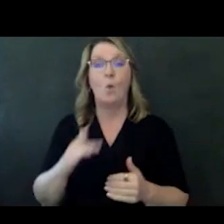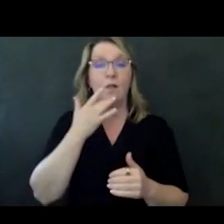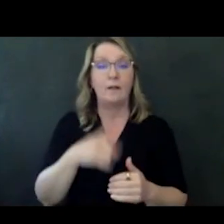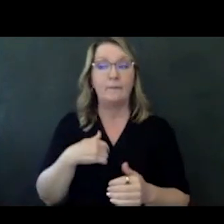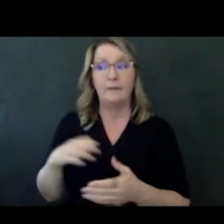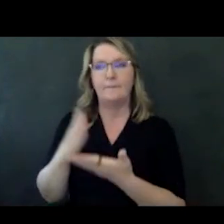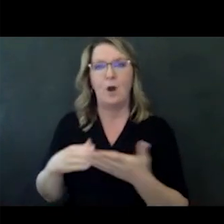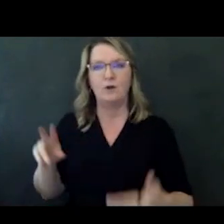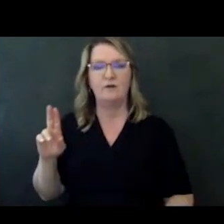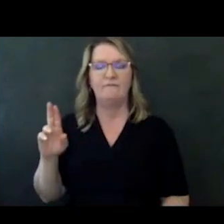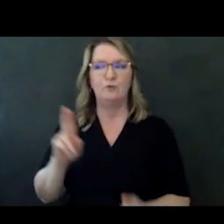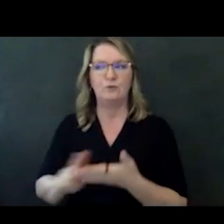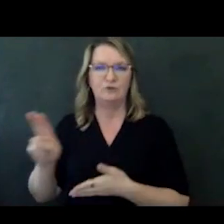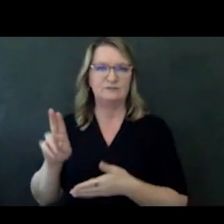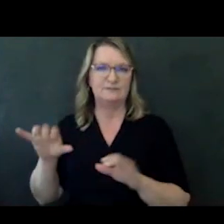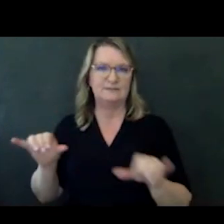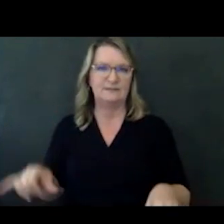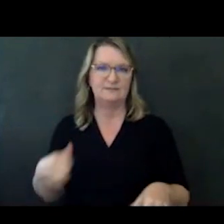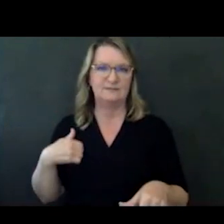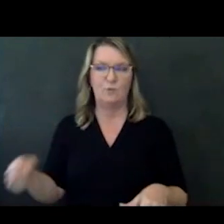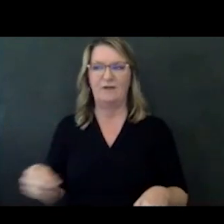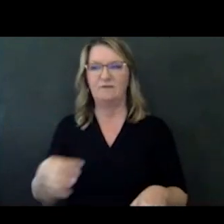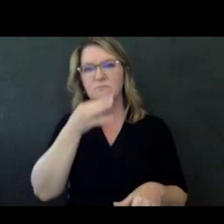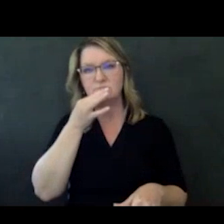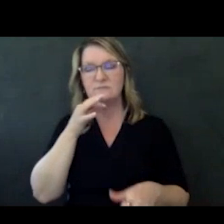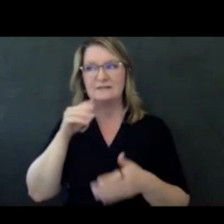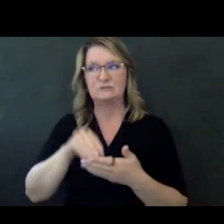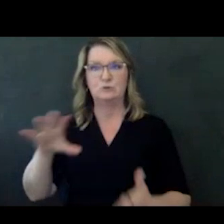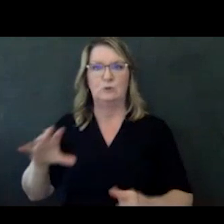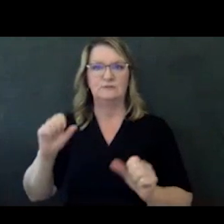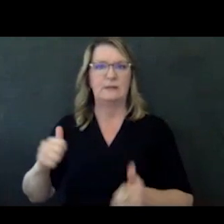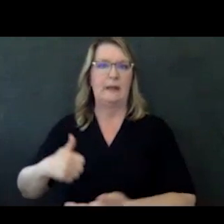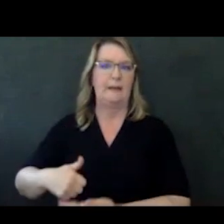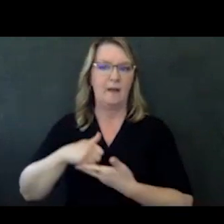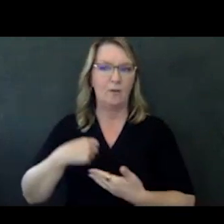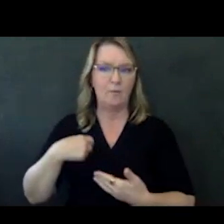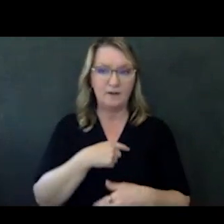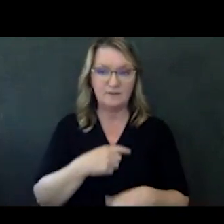system and have talented students who are able to help us. I also decided to hire a